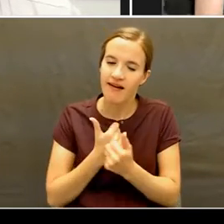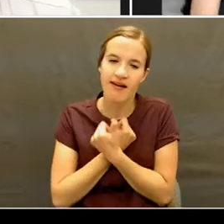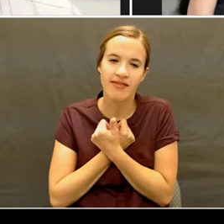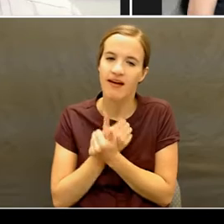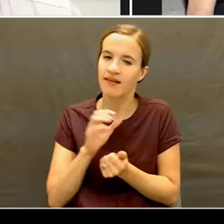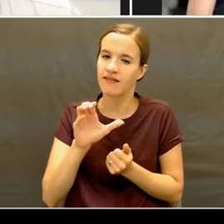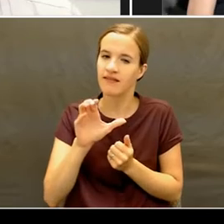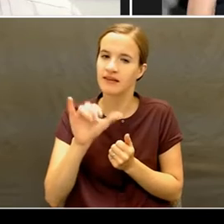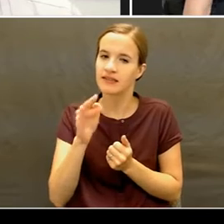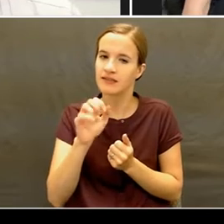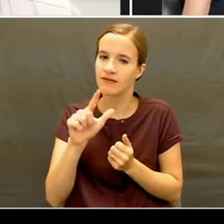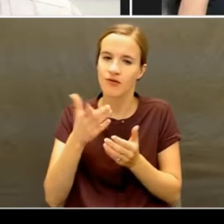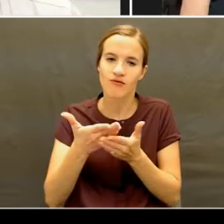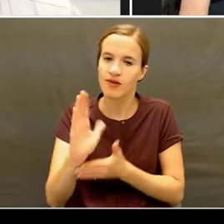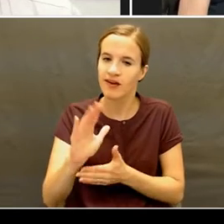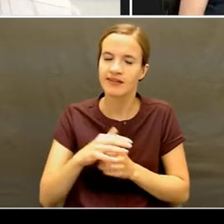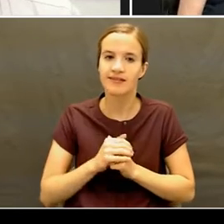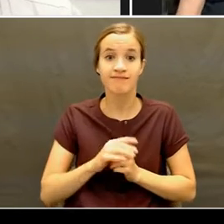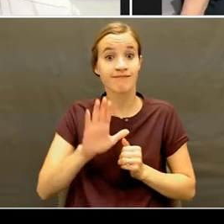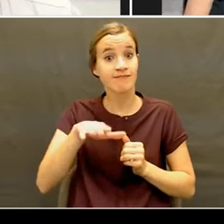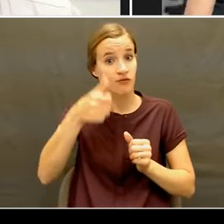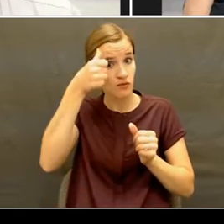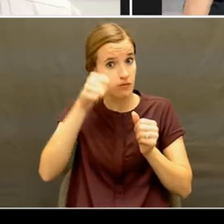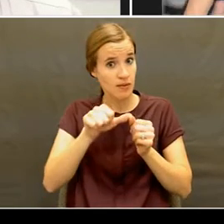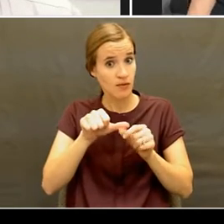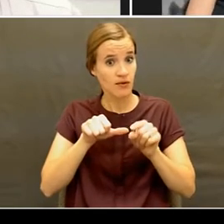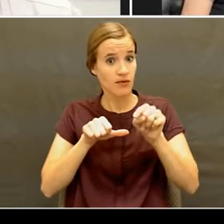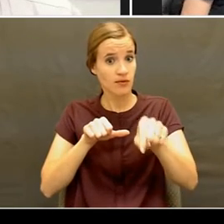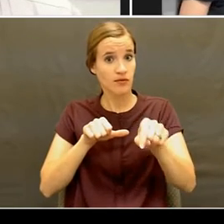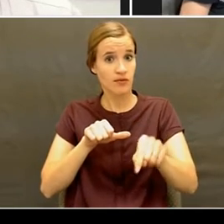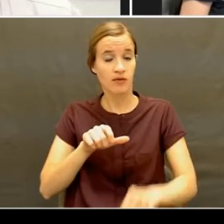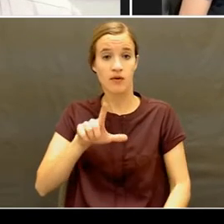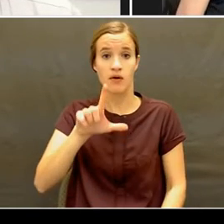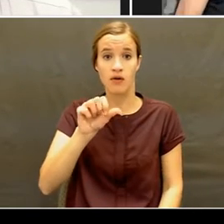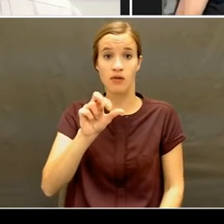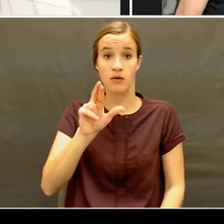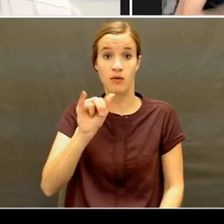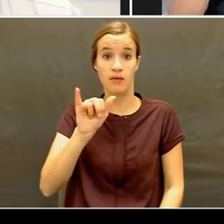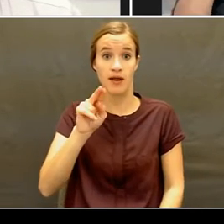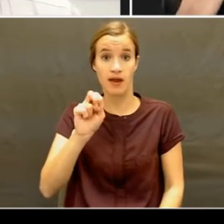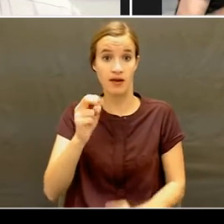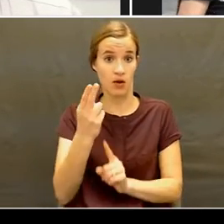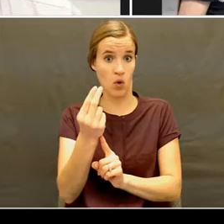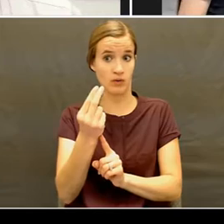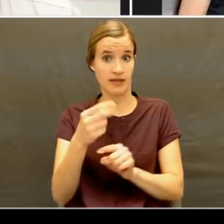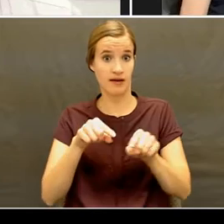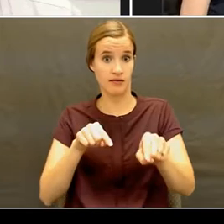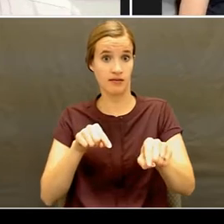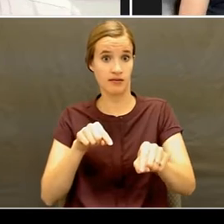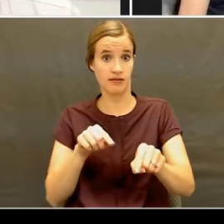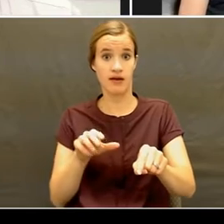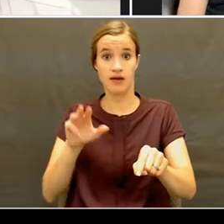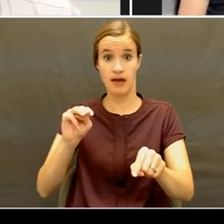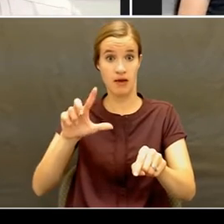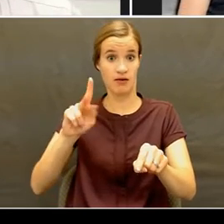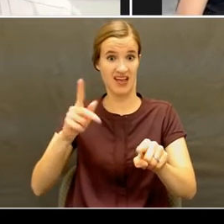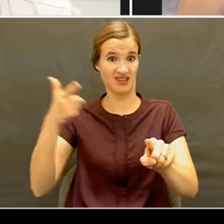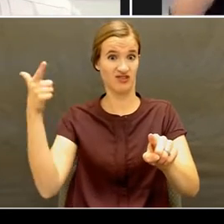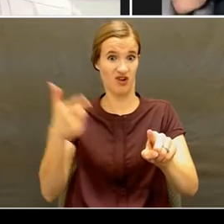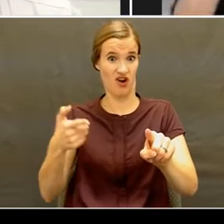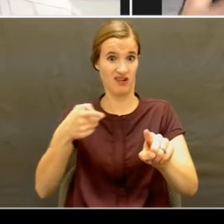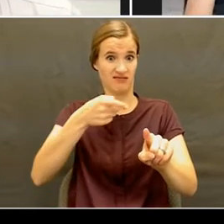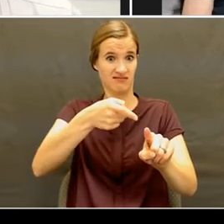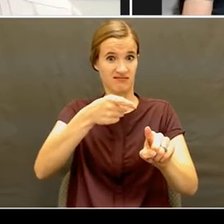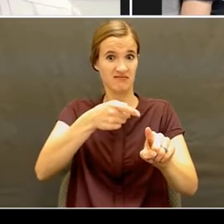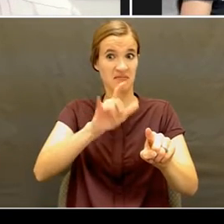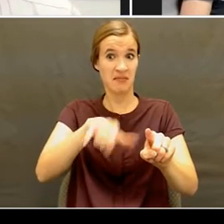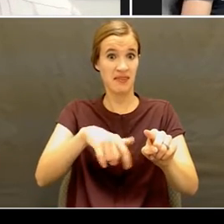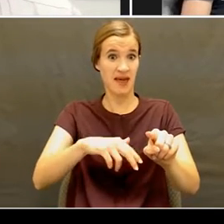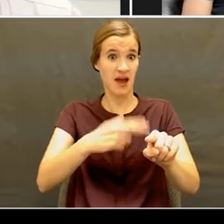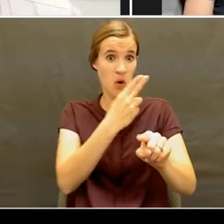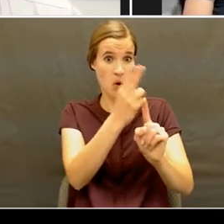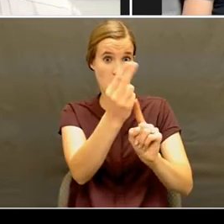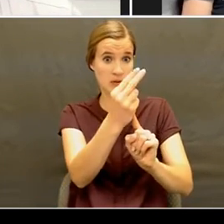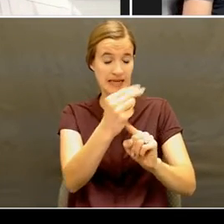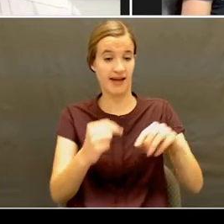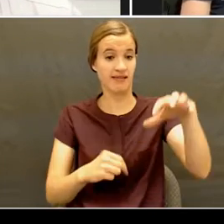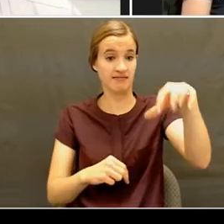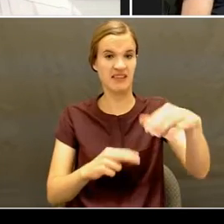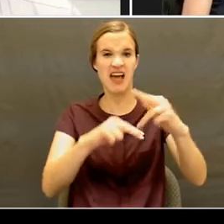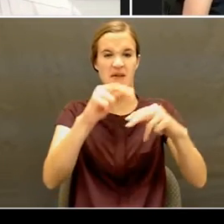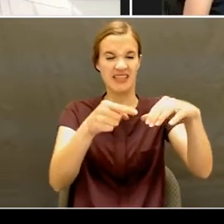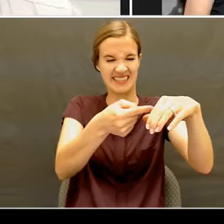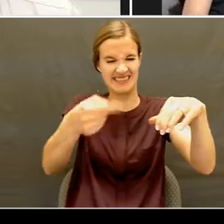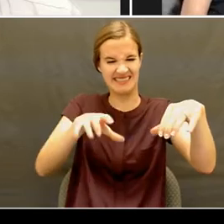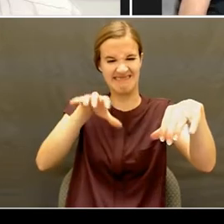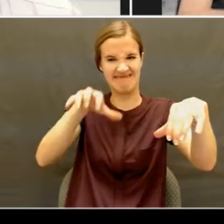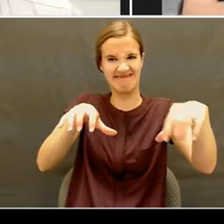from the Lorraine Hotel, the place where Earl Ray, actually shot him from. It's a three story